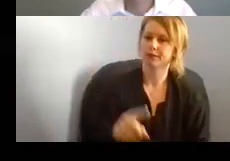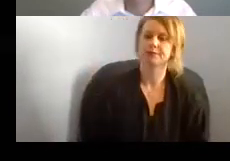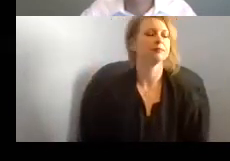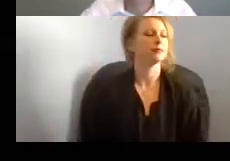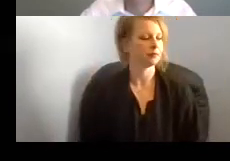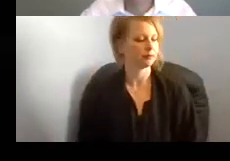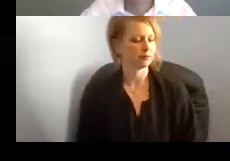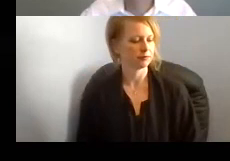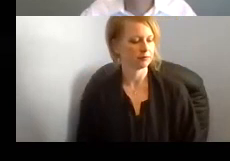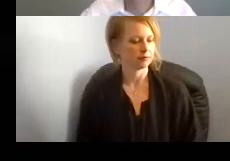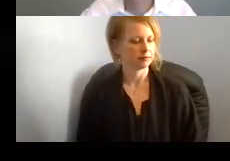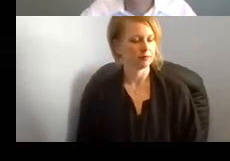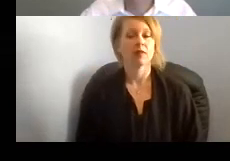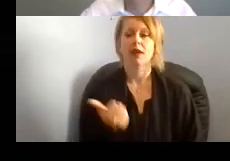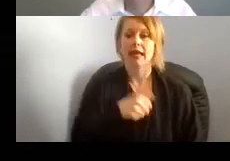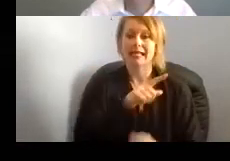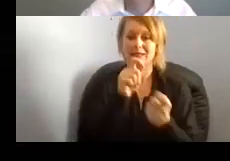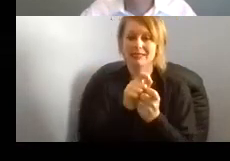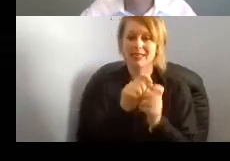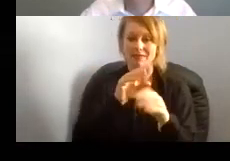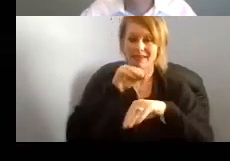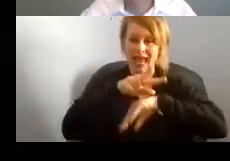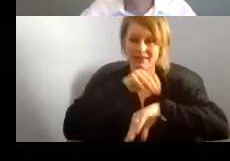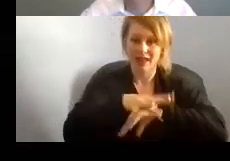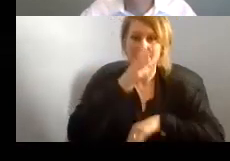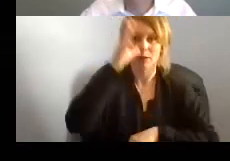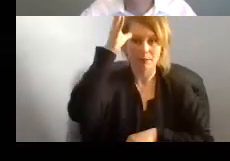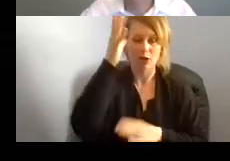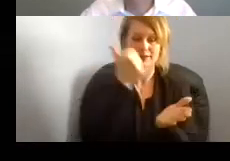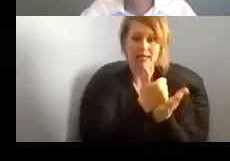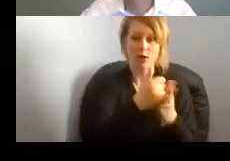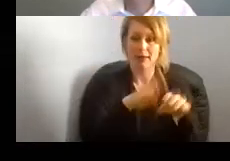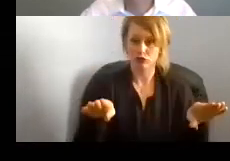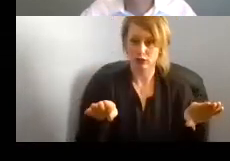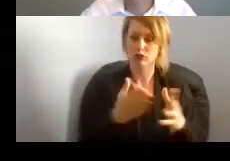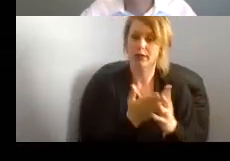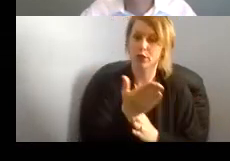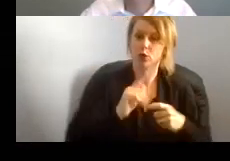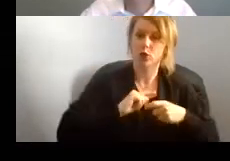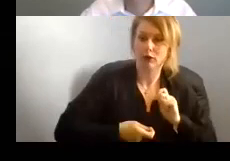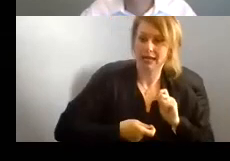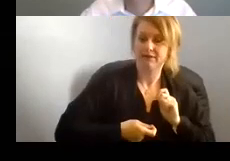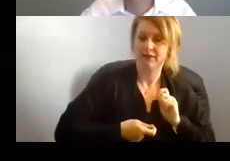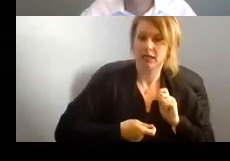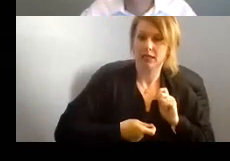Do you have any specific advice for parents who are currently guiding their children through the grief they’re experiencing in missing their friends,